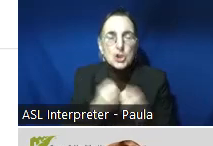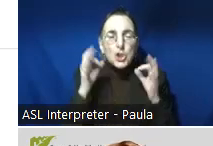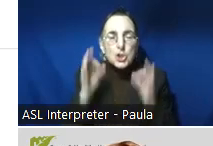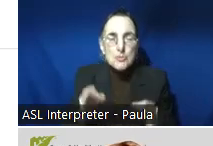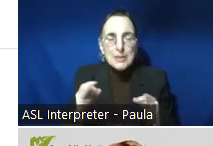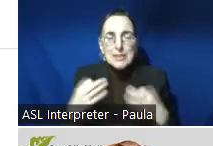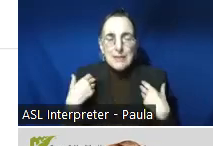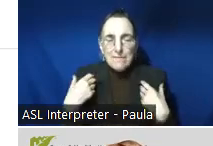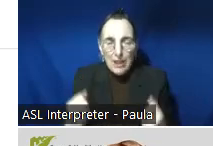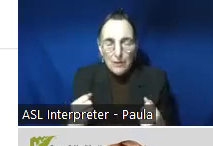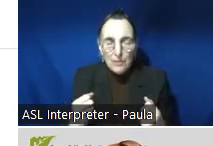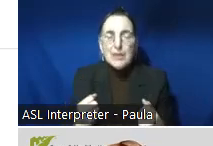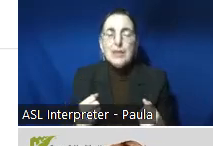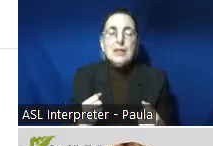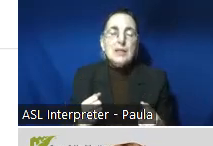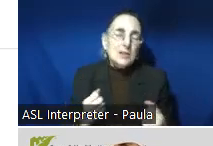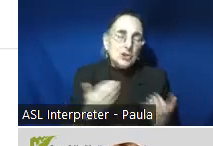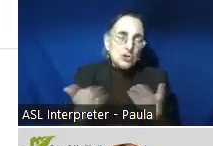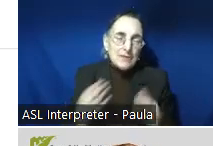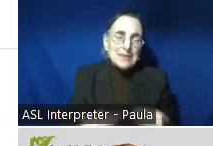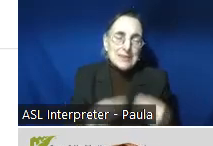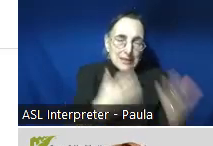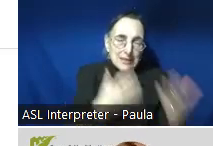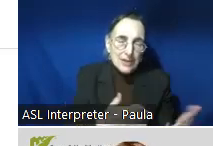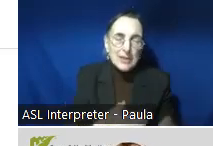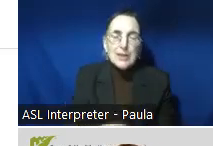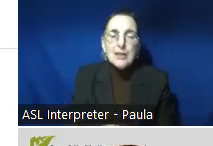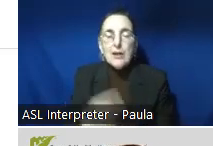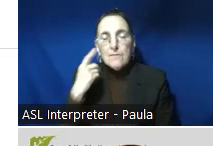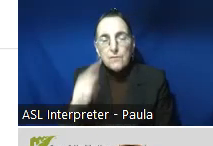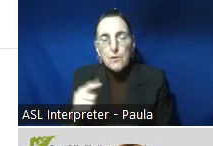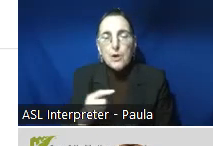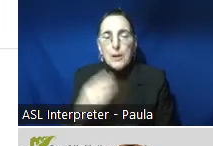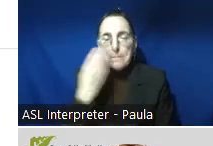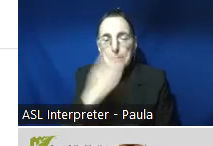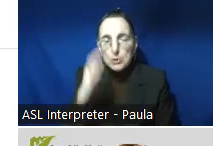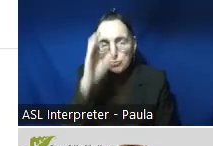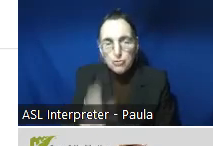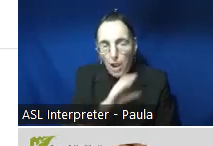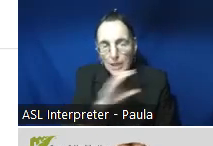on behalf of Blue Cross Blue Shield of North Carolina. Looking at how we can build a hub